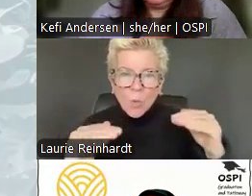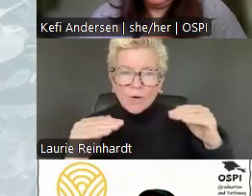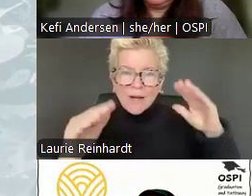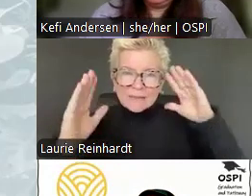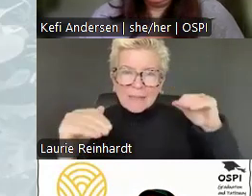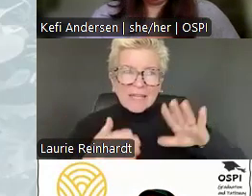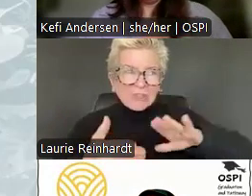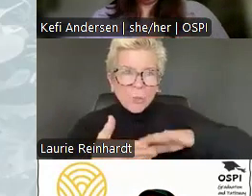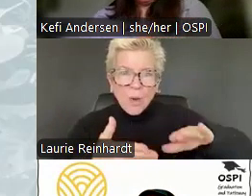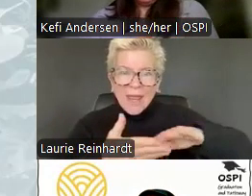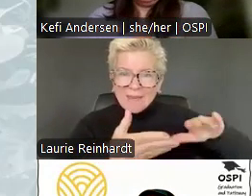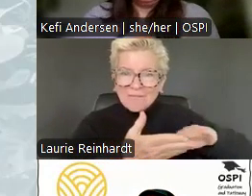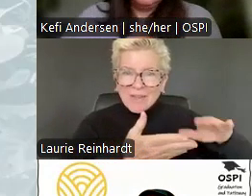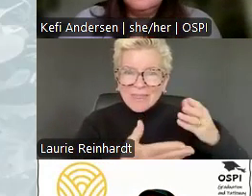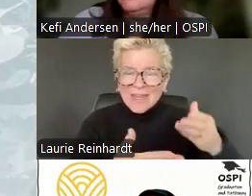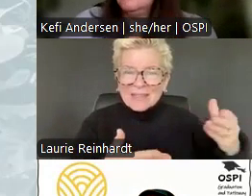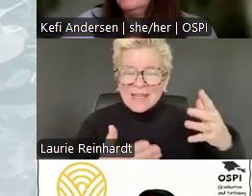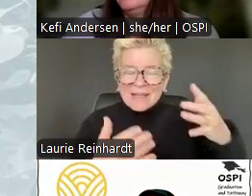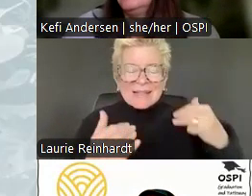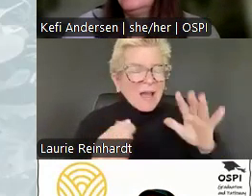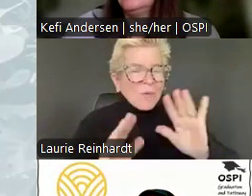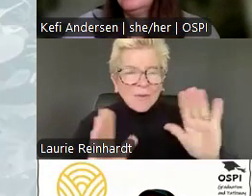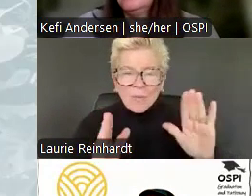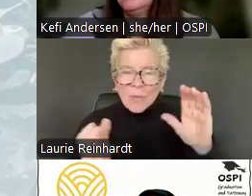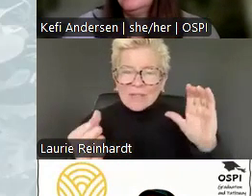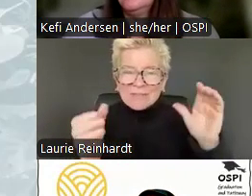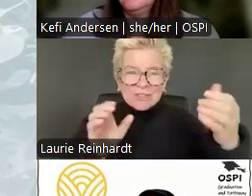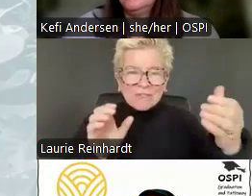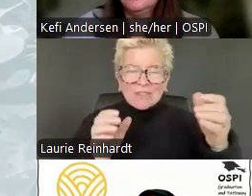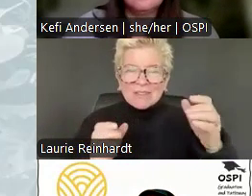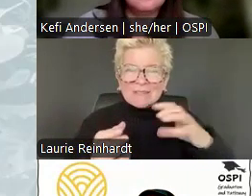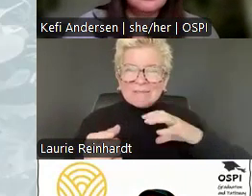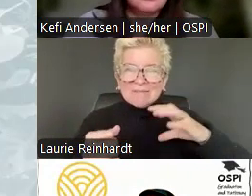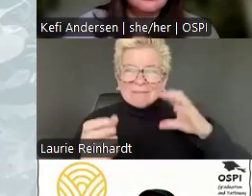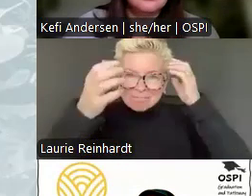and to one that is supporting all students with high expectations uh to access like